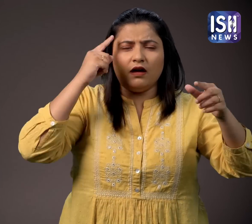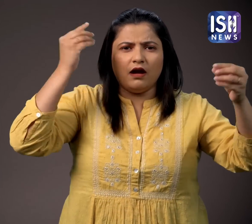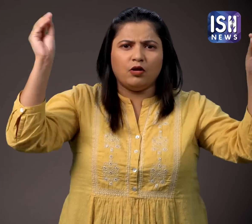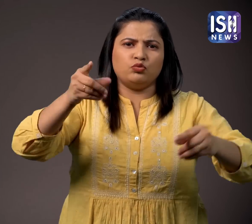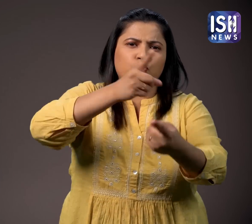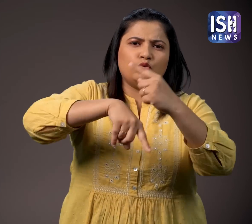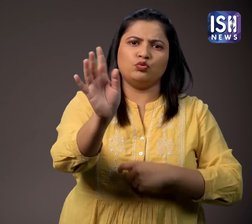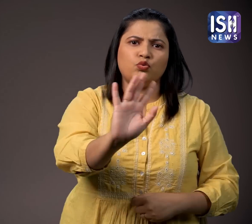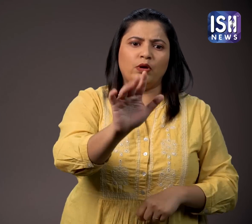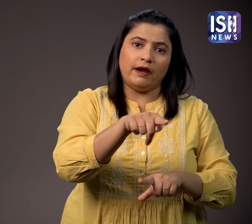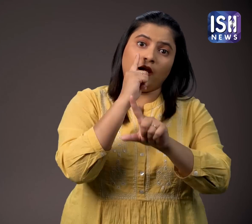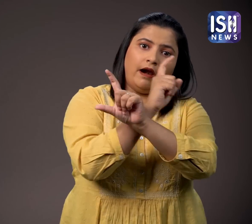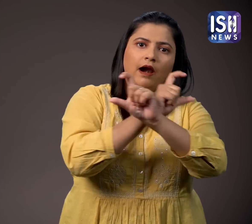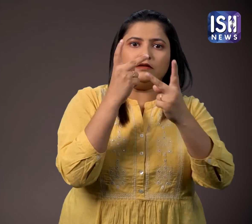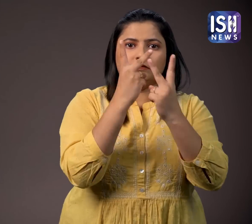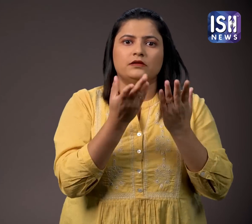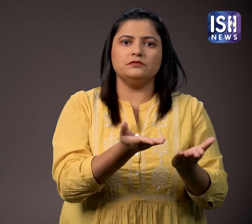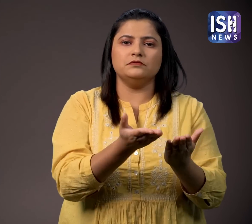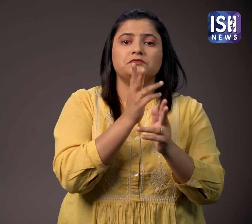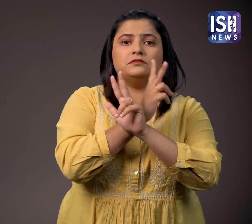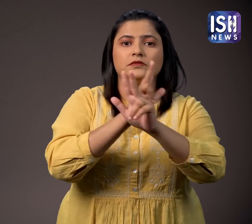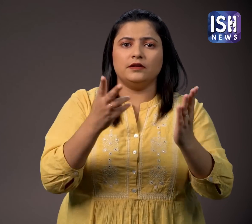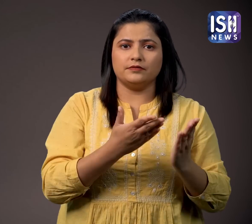The security forces have condemned those who are spreading misinformation.